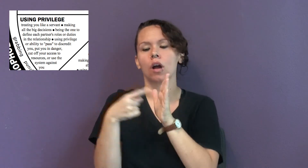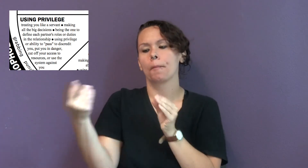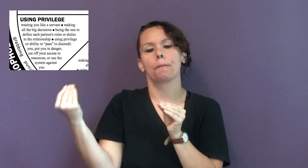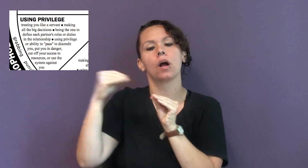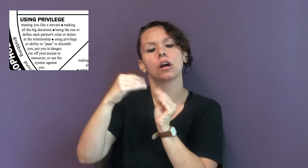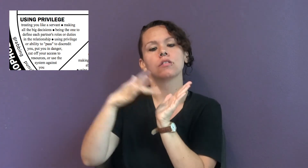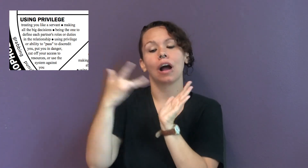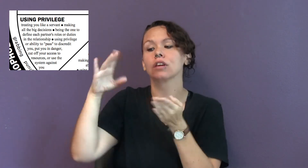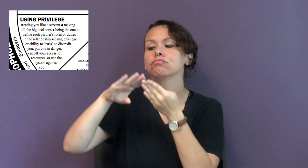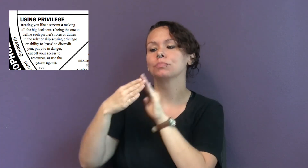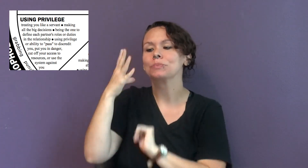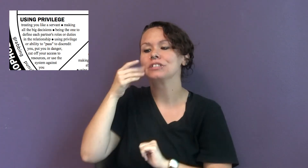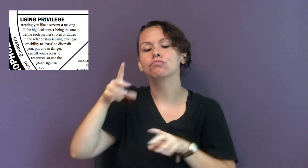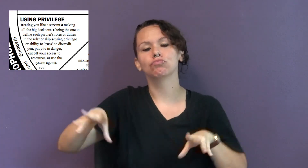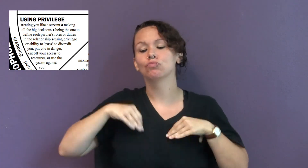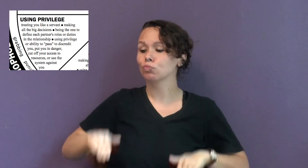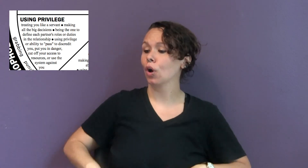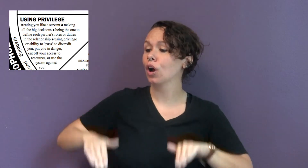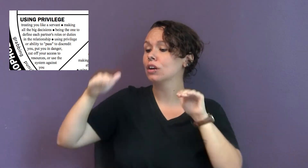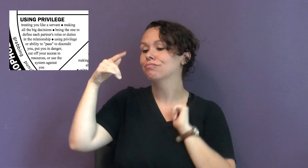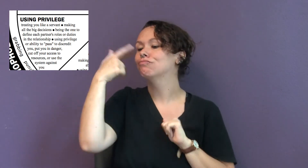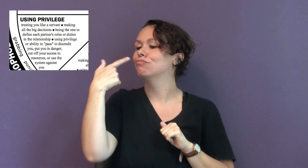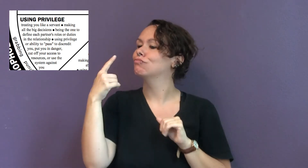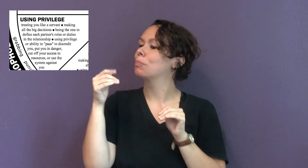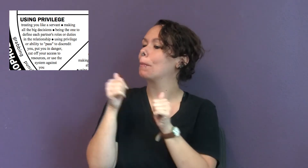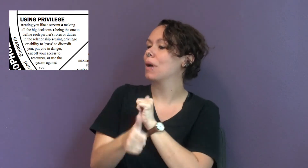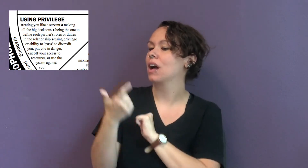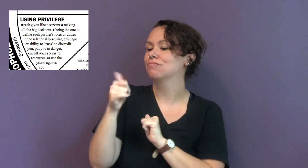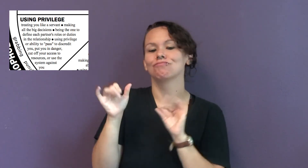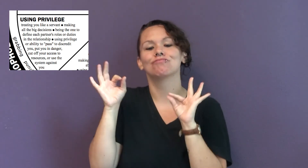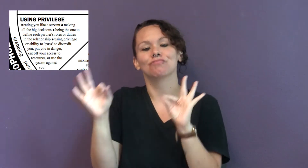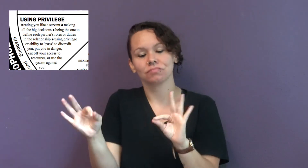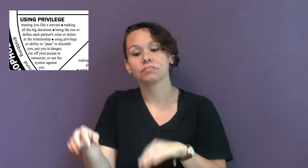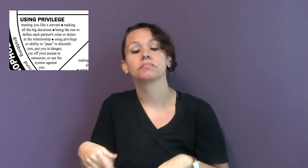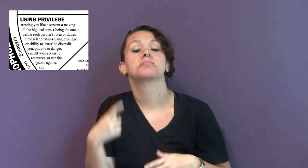That's an example of them using their privilege by their experience being accepted and passing as a gay person in the community.